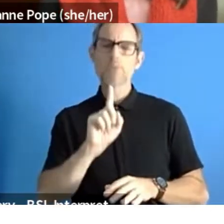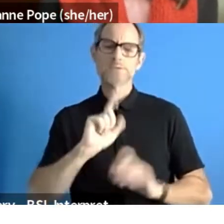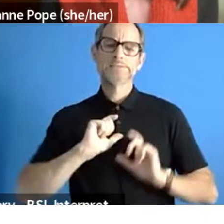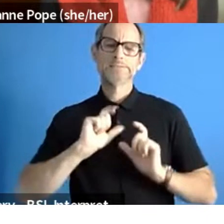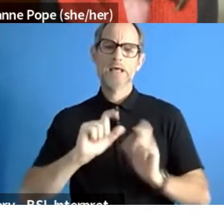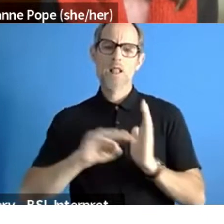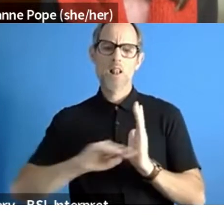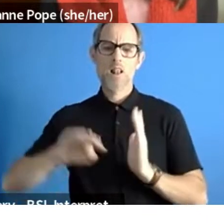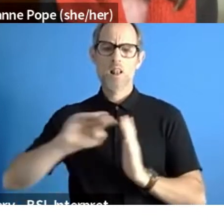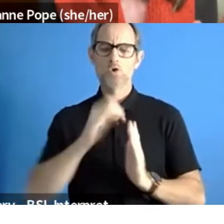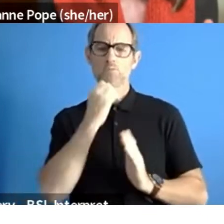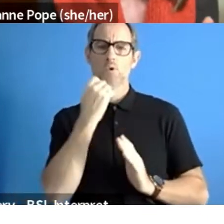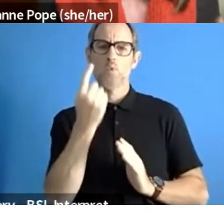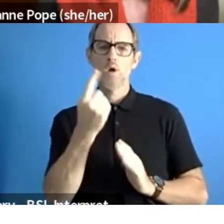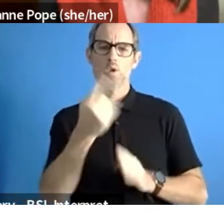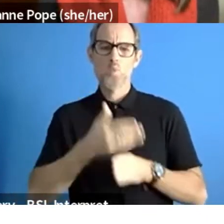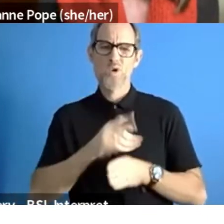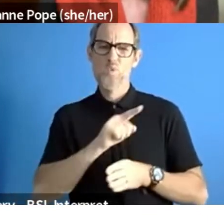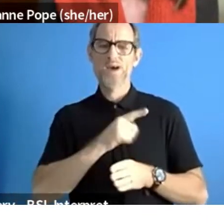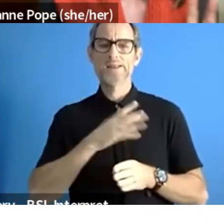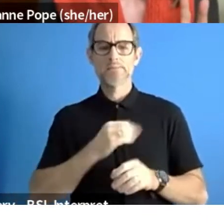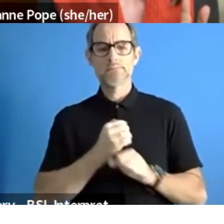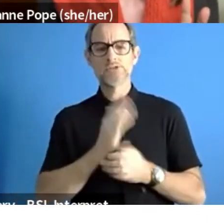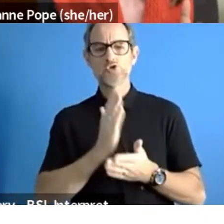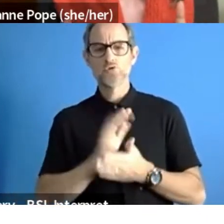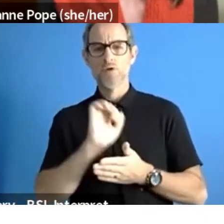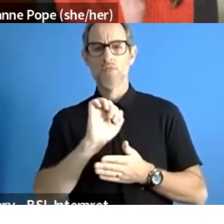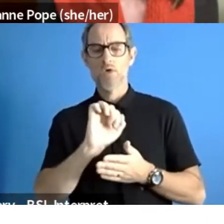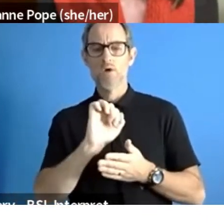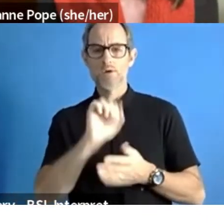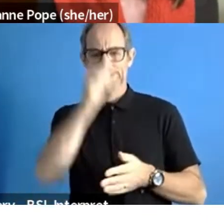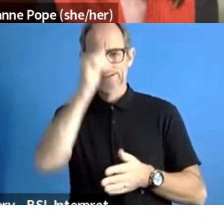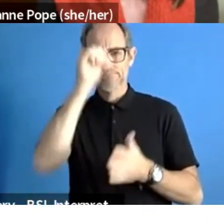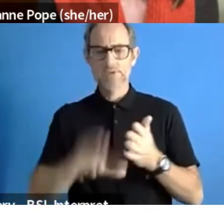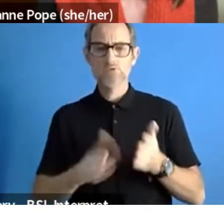their experience more equitable. For this reason, we have an organizational